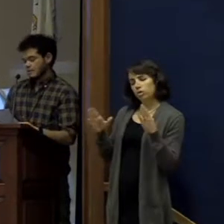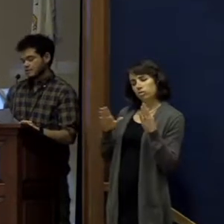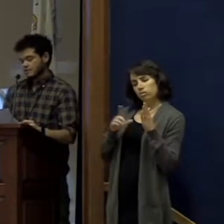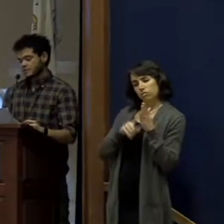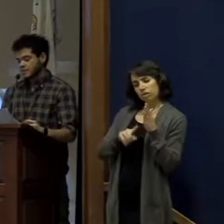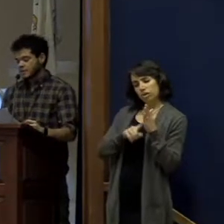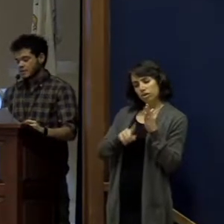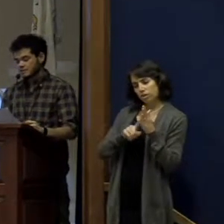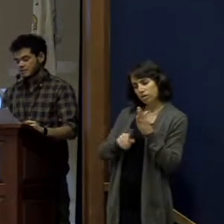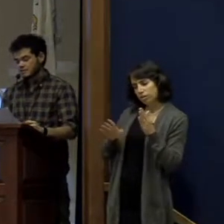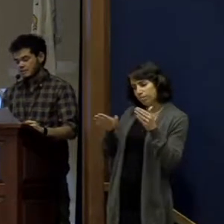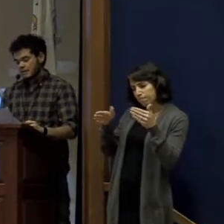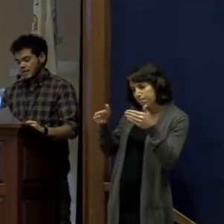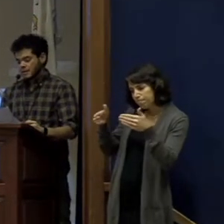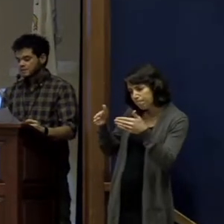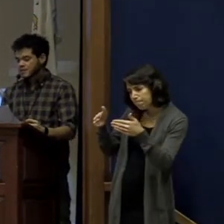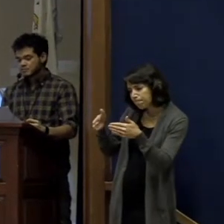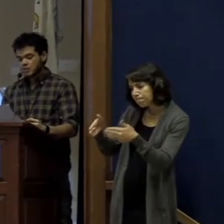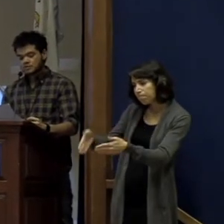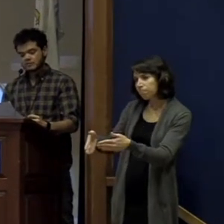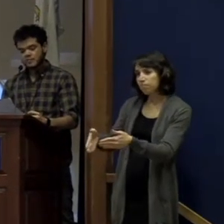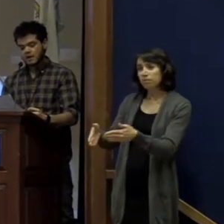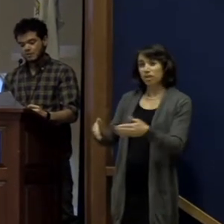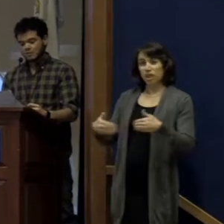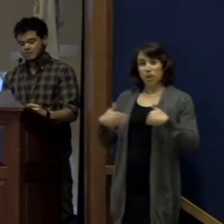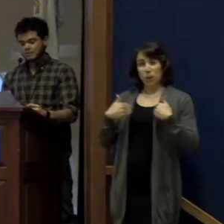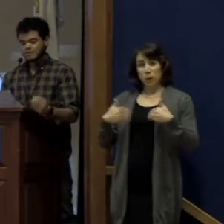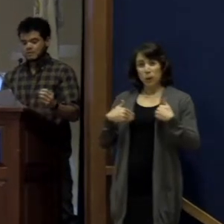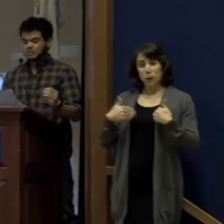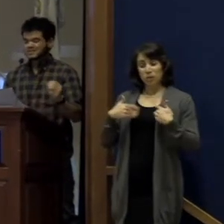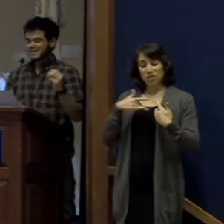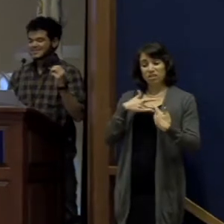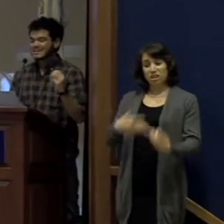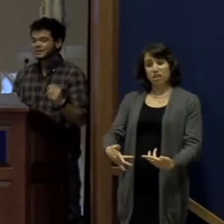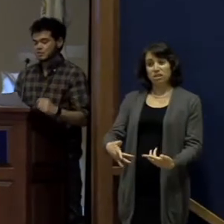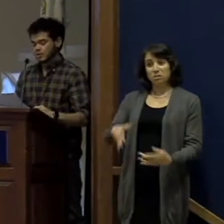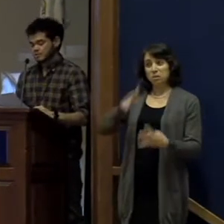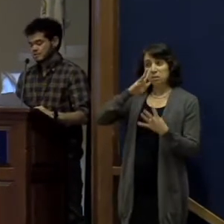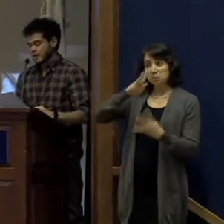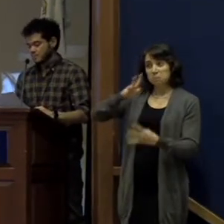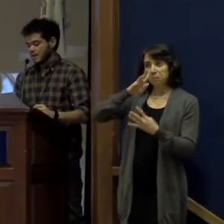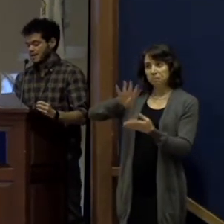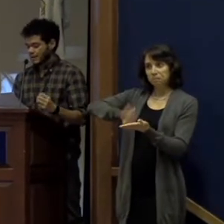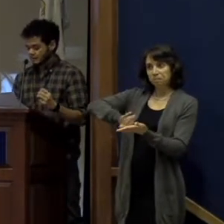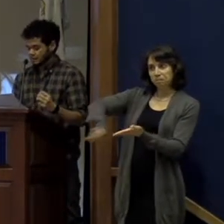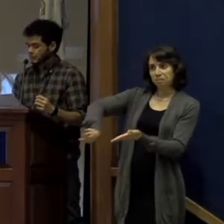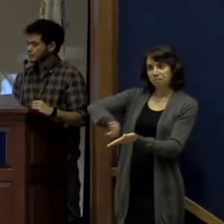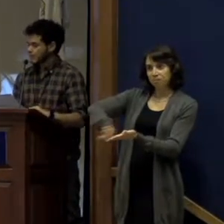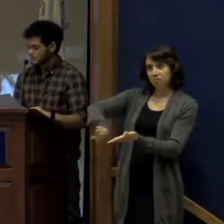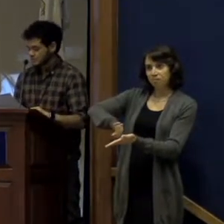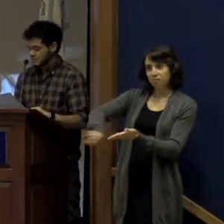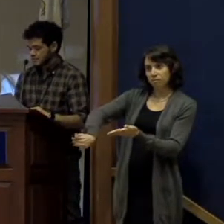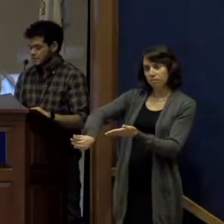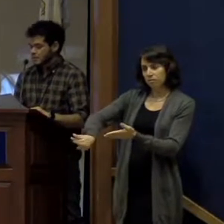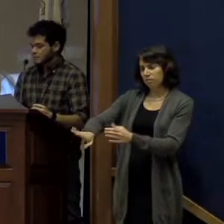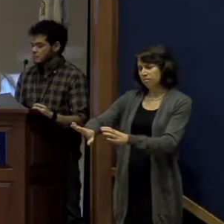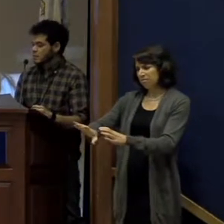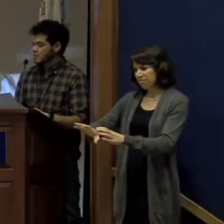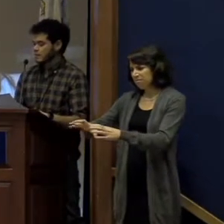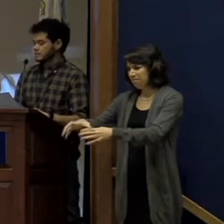STEM engagement and how such modes of empowerment, youths identity work in STEM, and their critical agency can be mobilized across